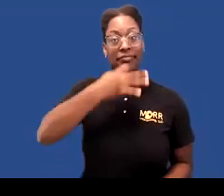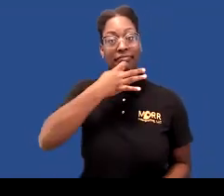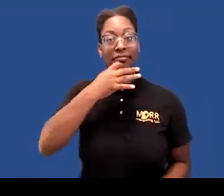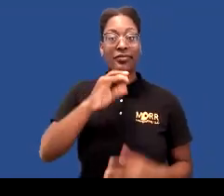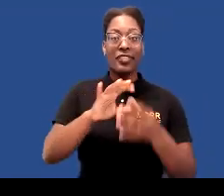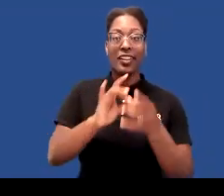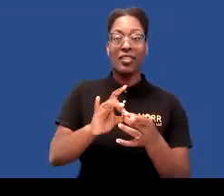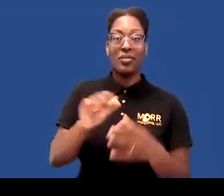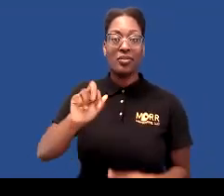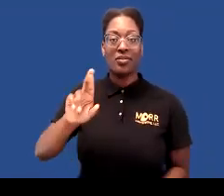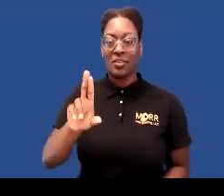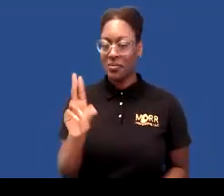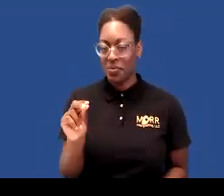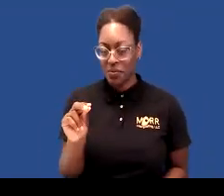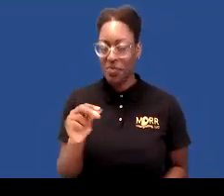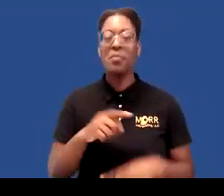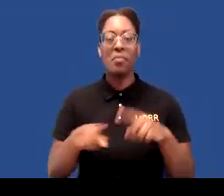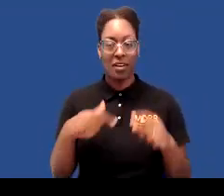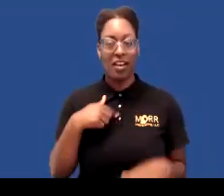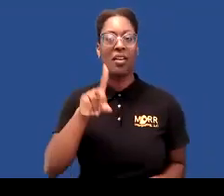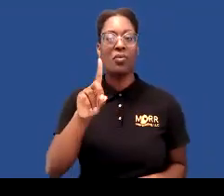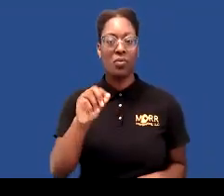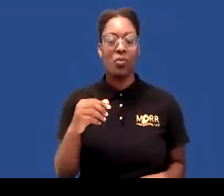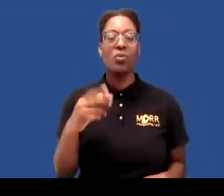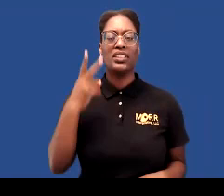and it is my hope in the future to draw these links more clearly